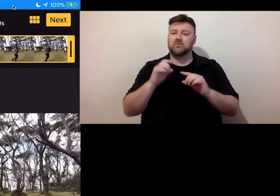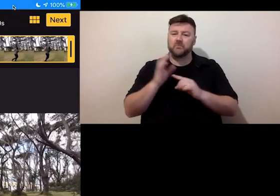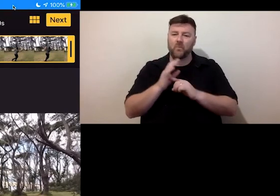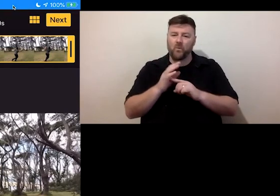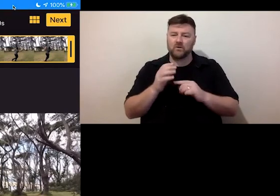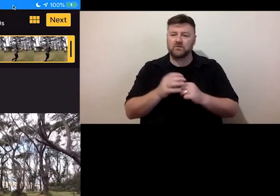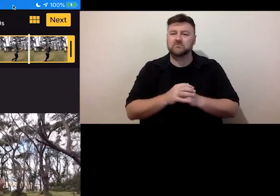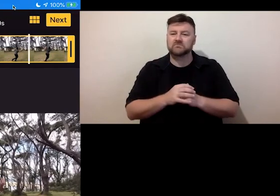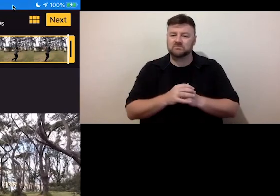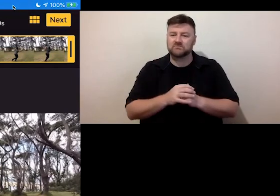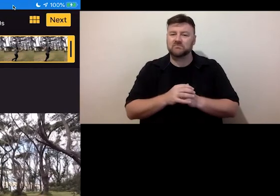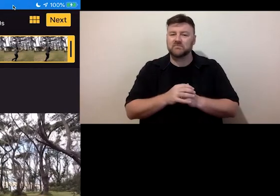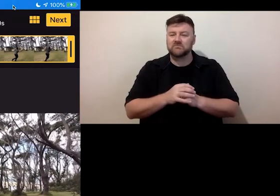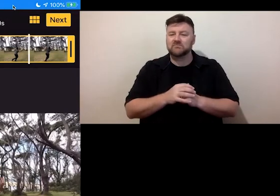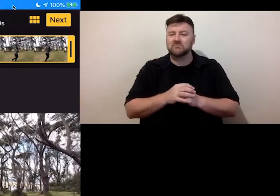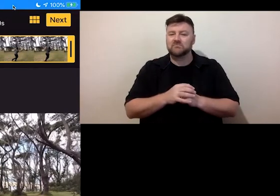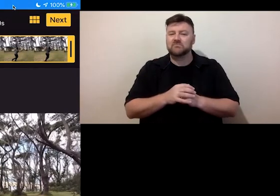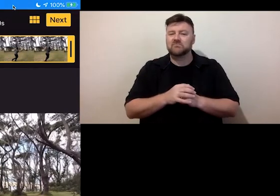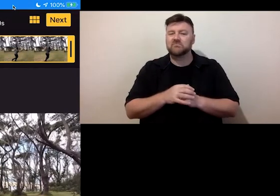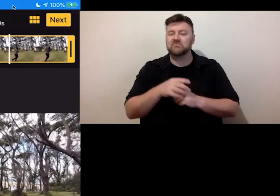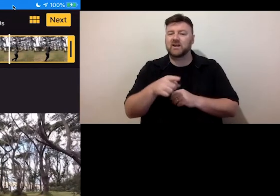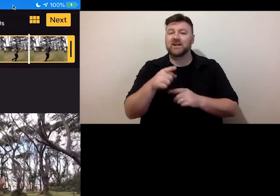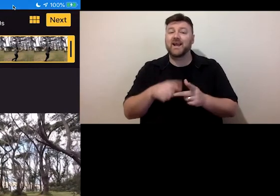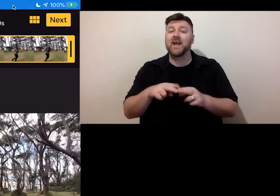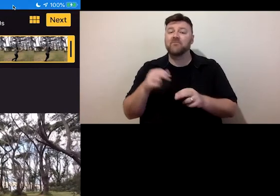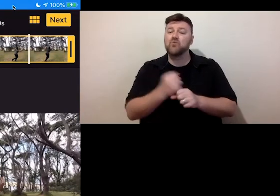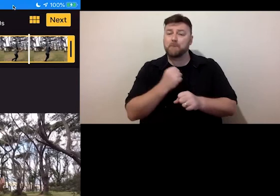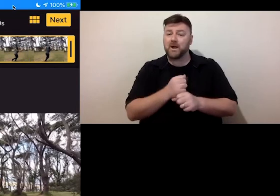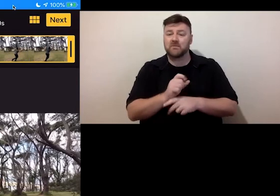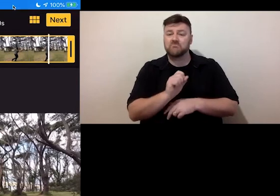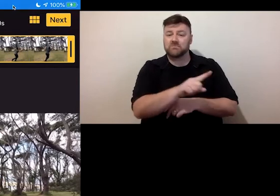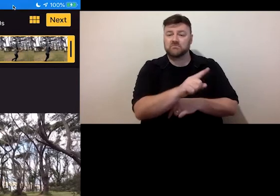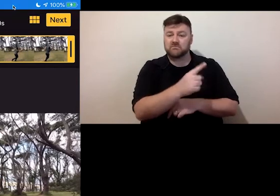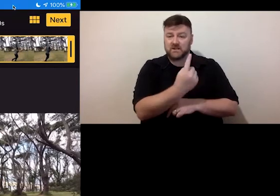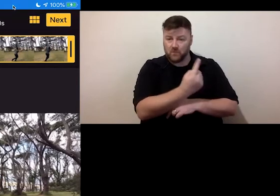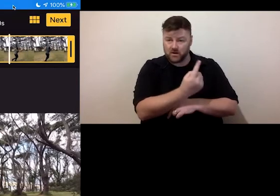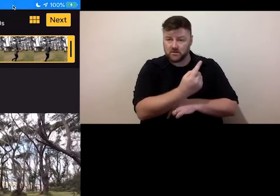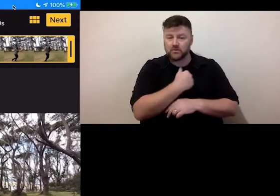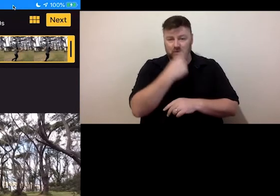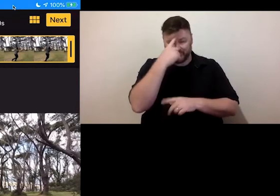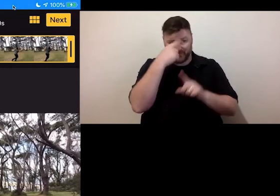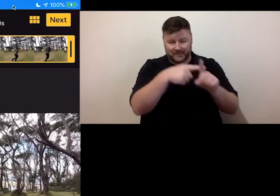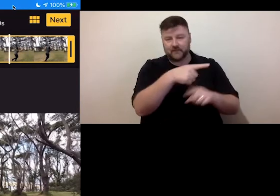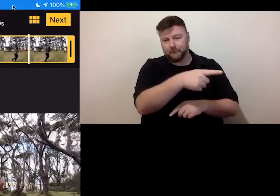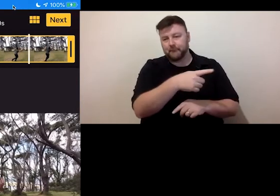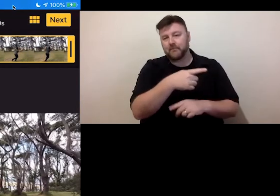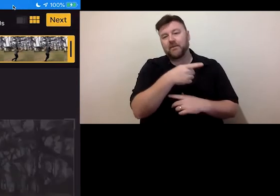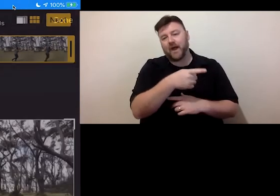thought, not that gift, that counts. I think this is the thing. If you make something, you send it to someone. I think that's where the power is.